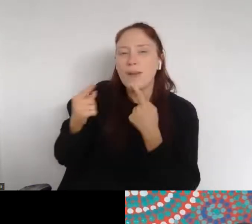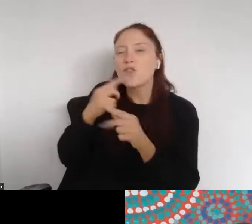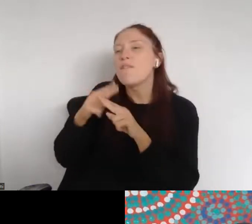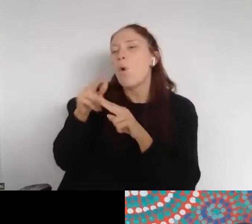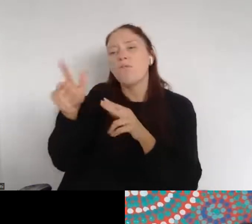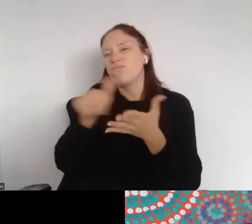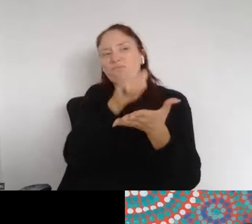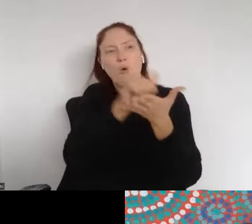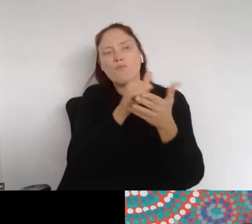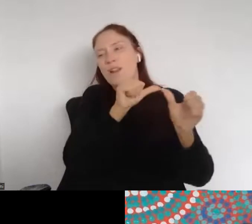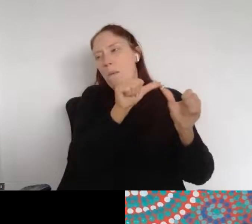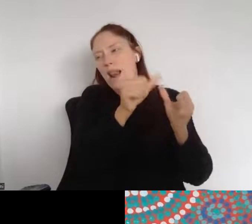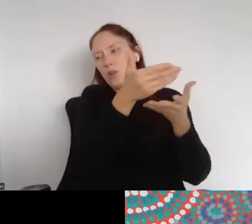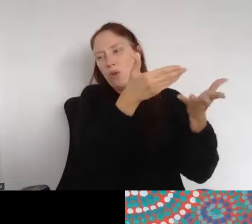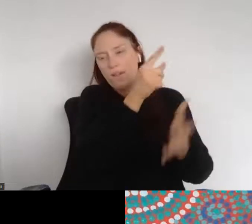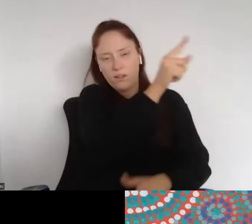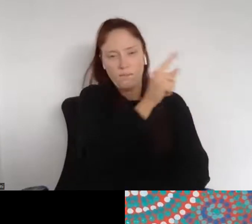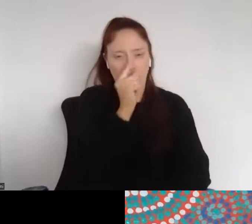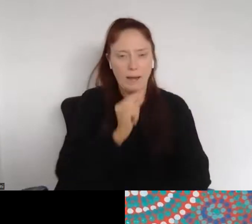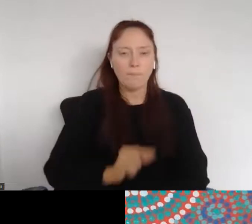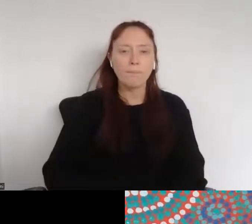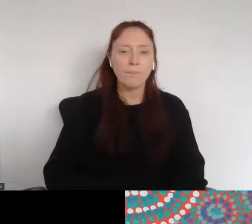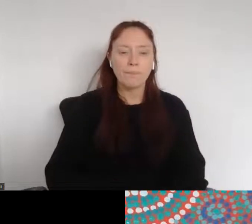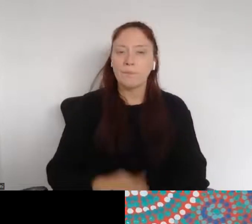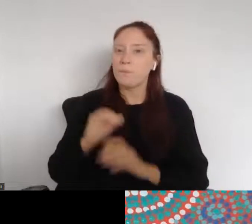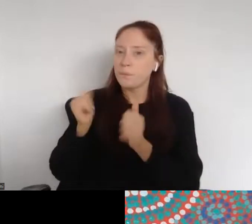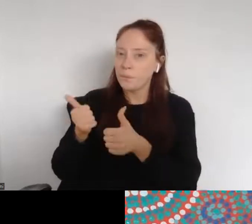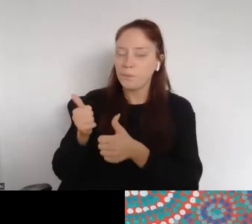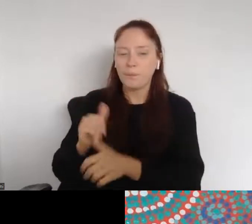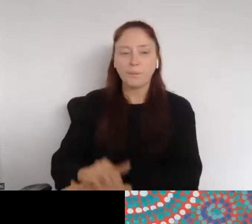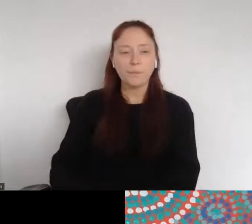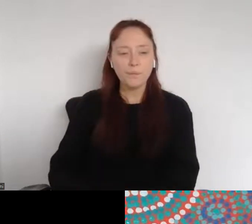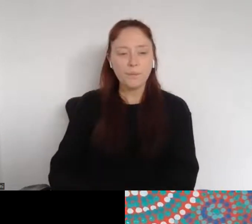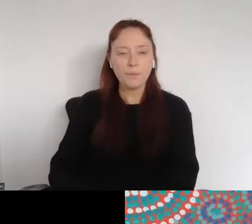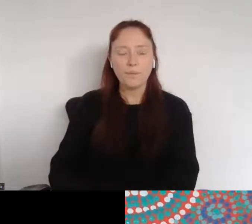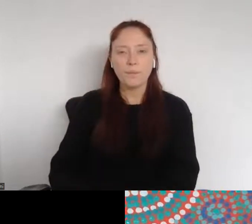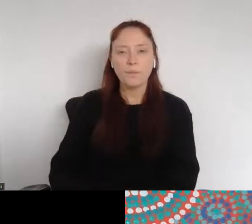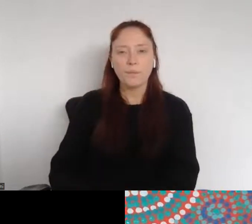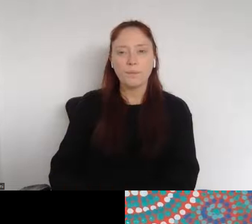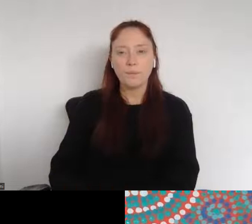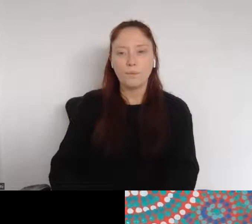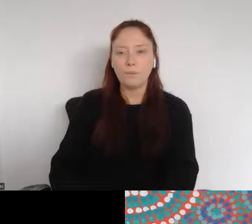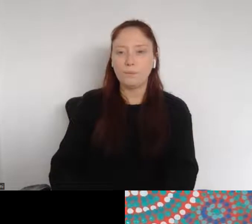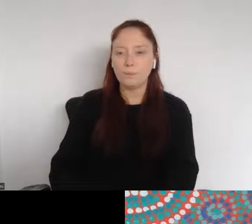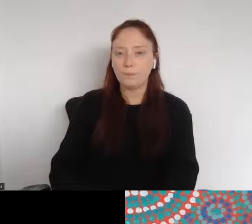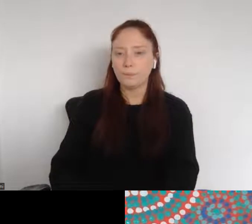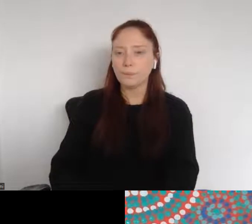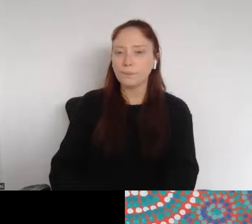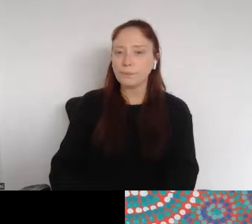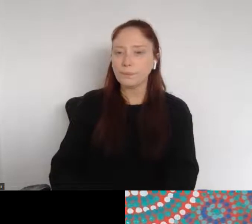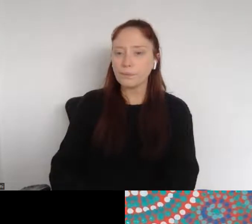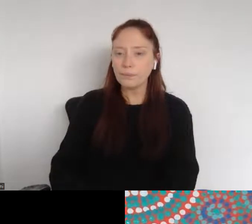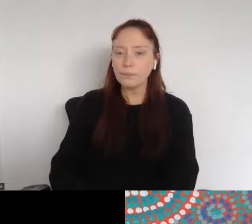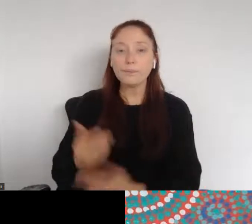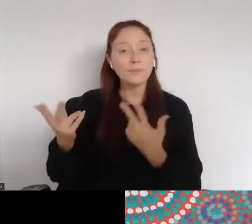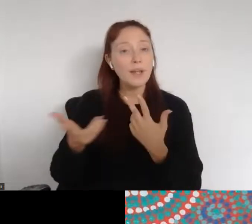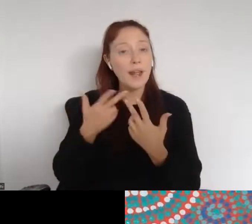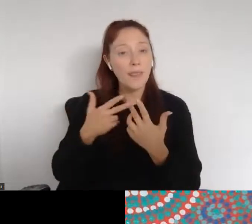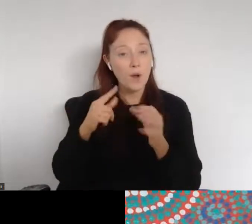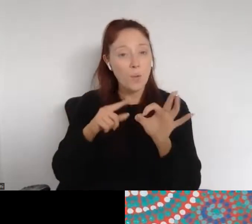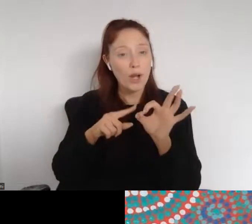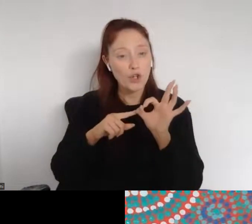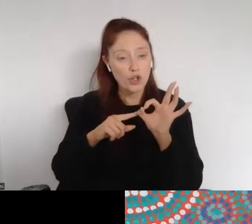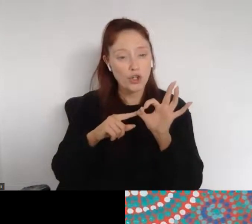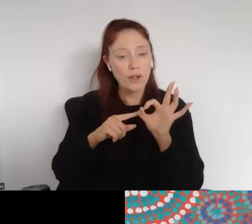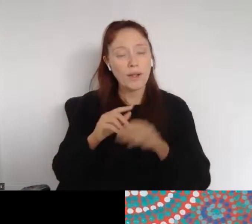Steve: Great thanks Dayne. Another question perhaps more in the nature of a comment